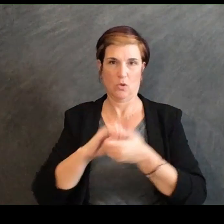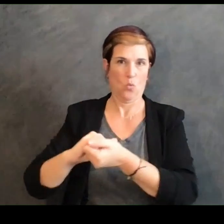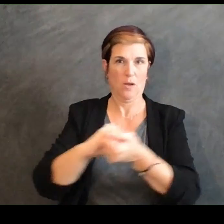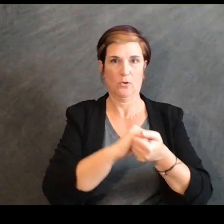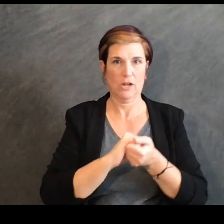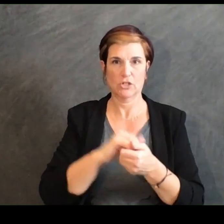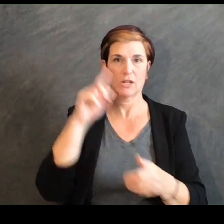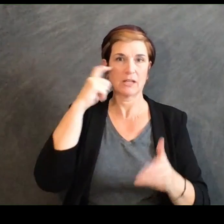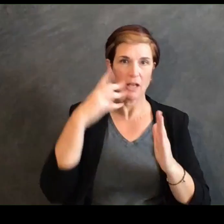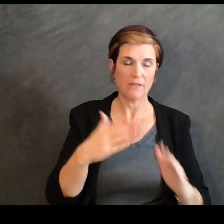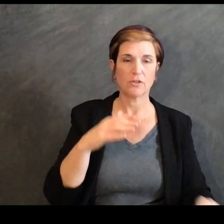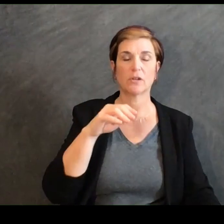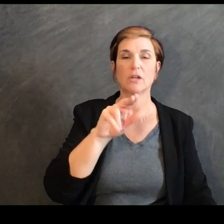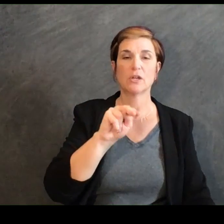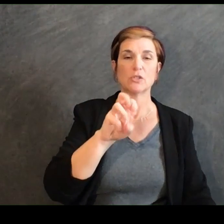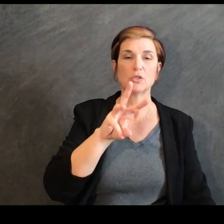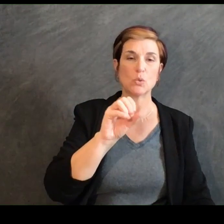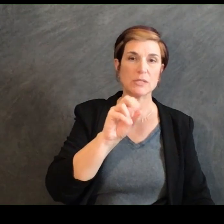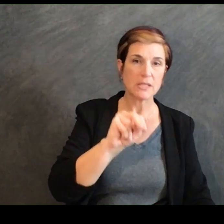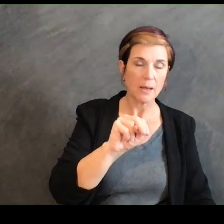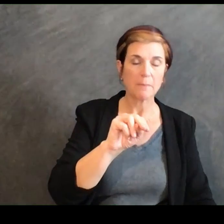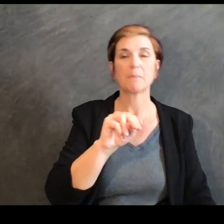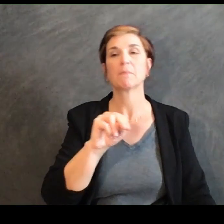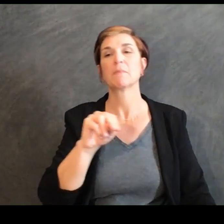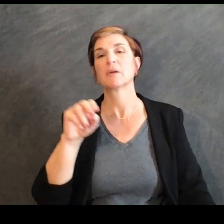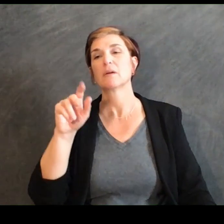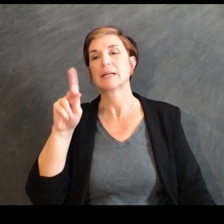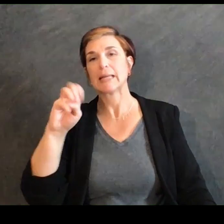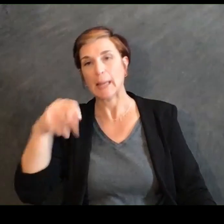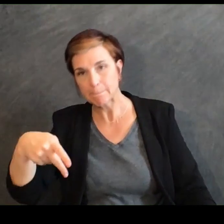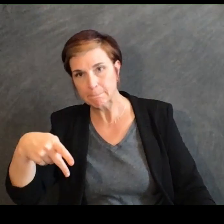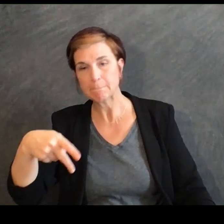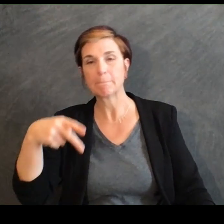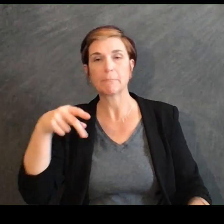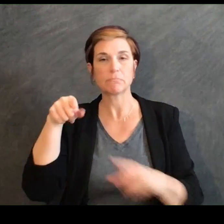Gavin Newsom governor Bryant Kim of Georgia but to